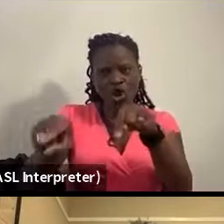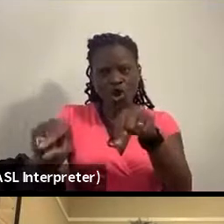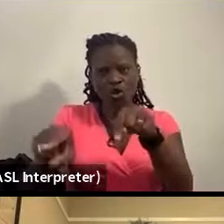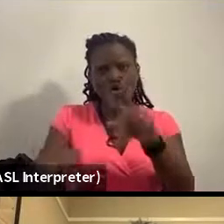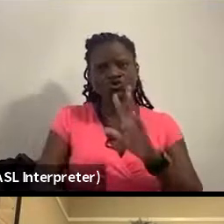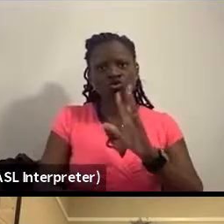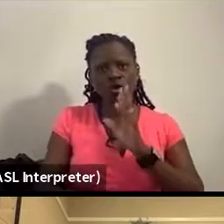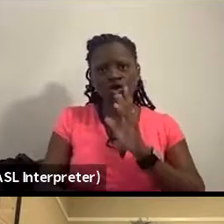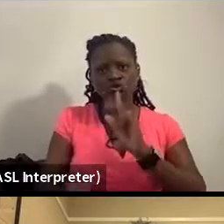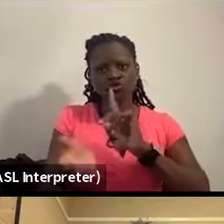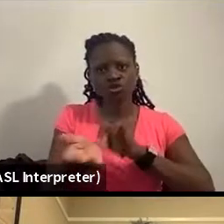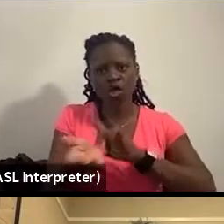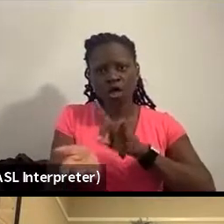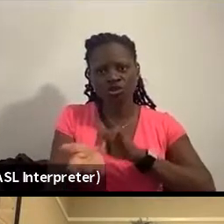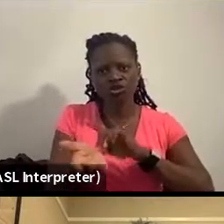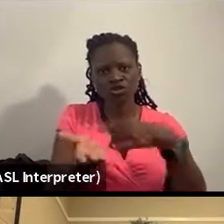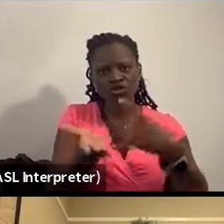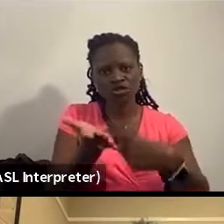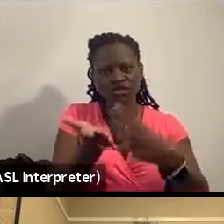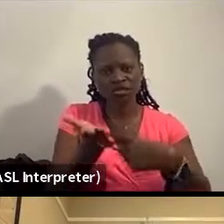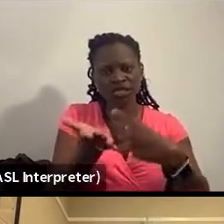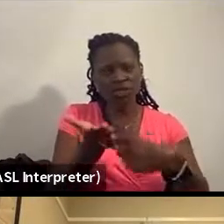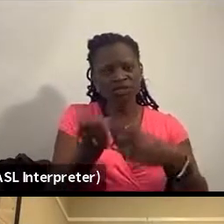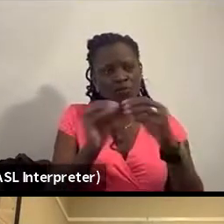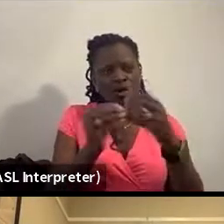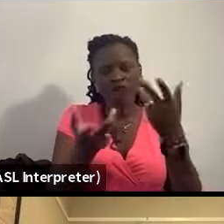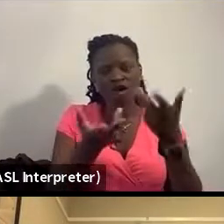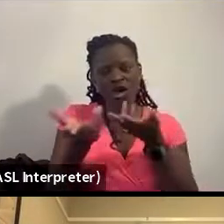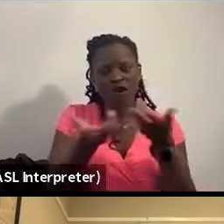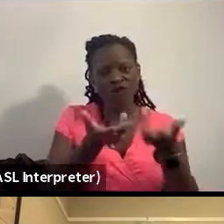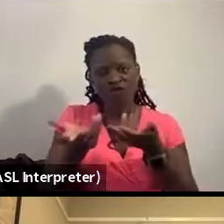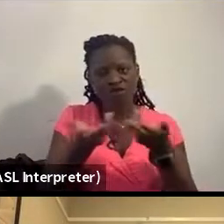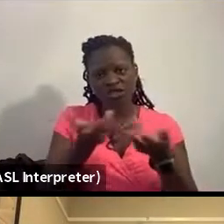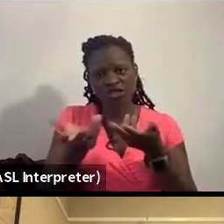a visit, just more of a conversation, more of a Chala.